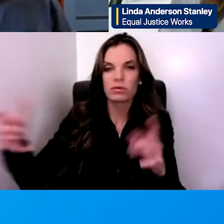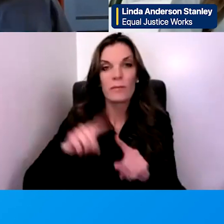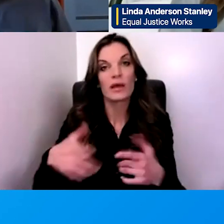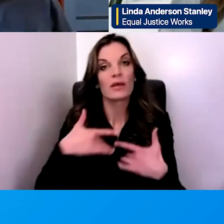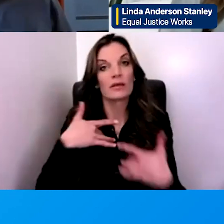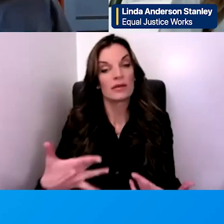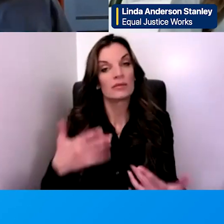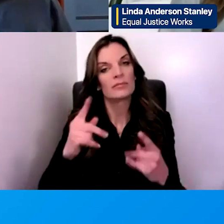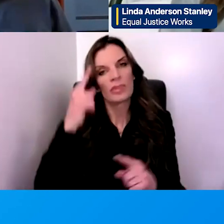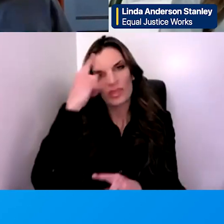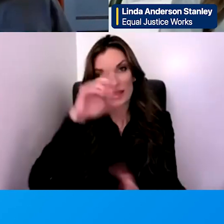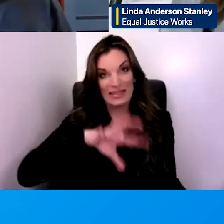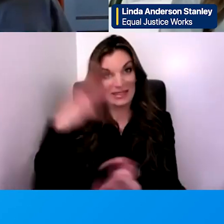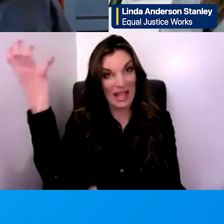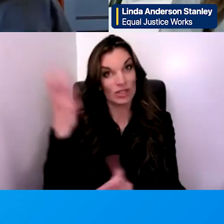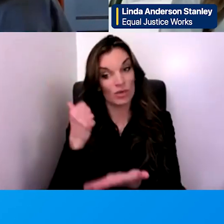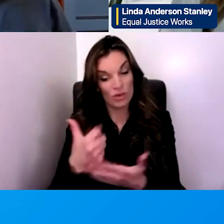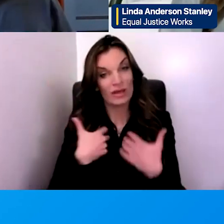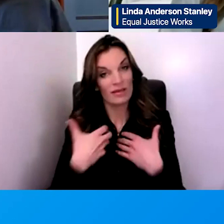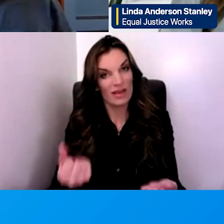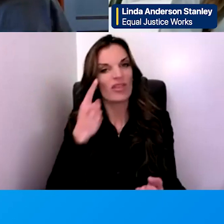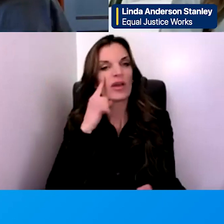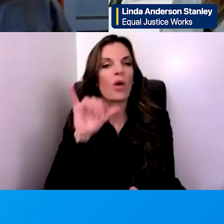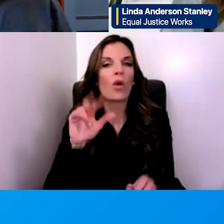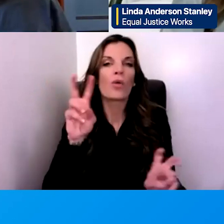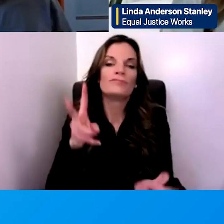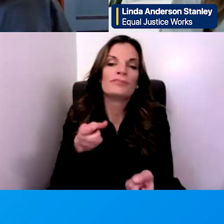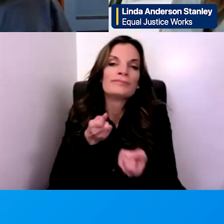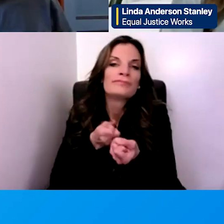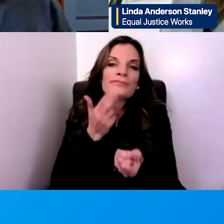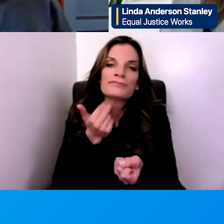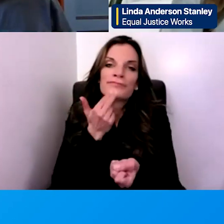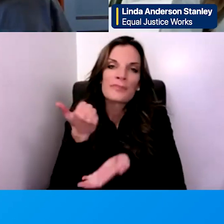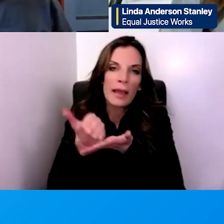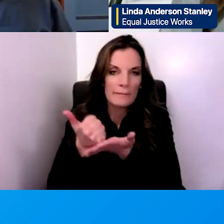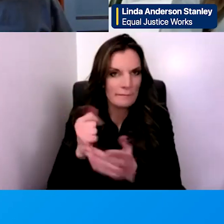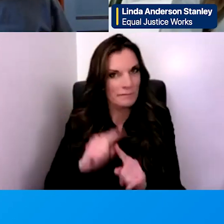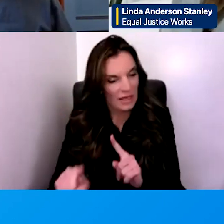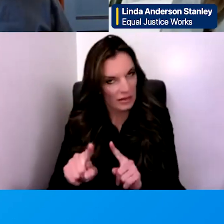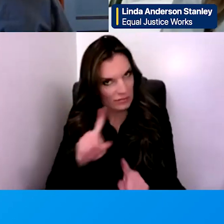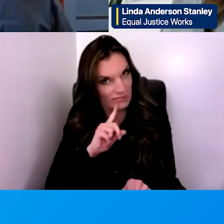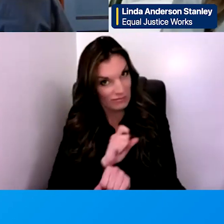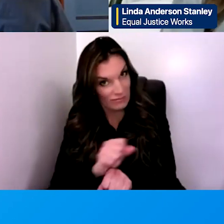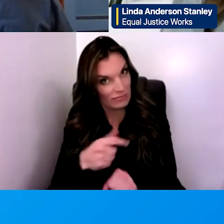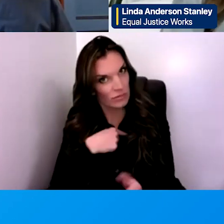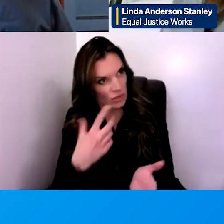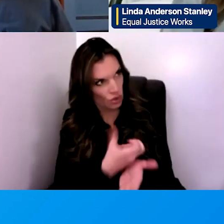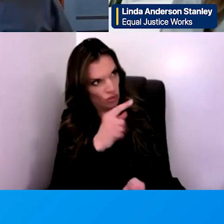Being very widespread. Some people get it. Some people don't but it's okay because any way you did not deserve it or did not have a